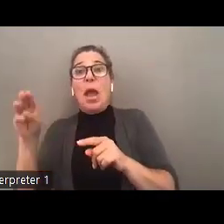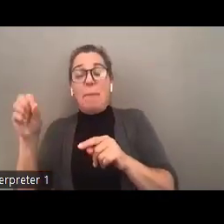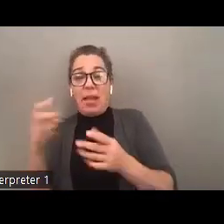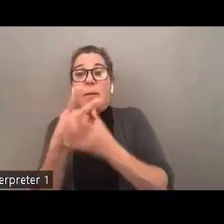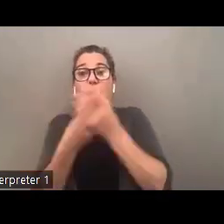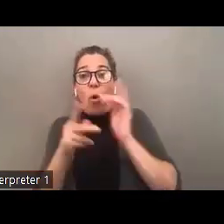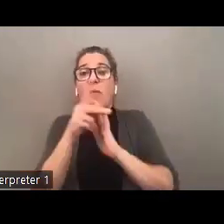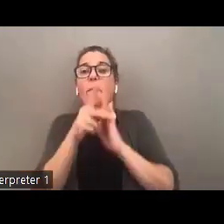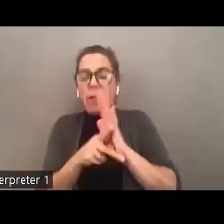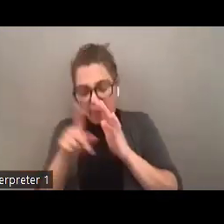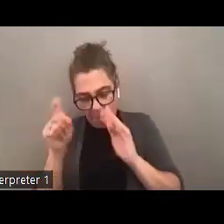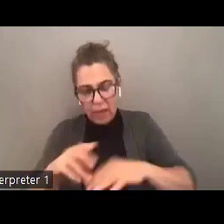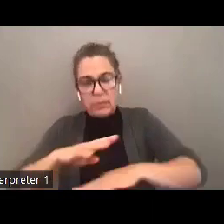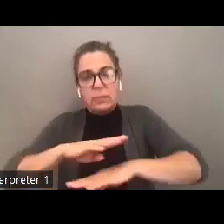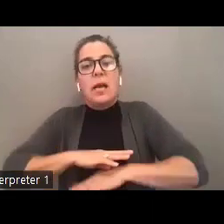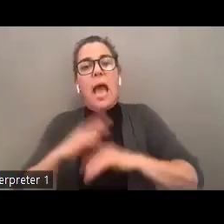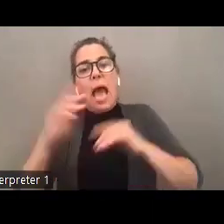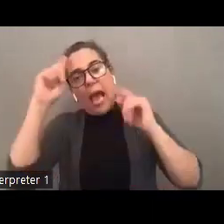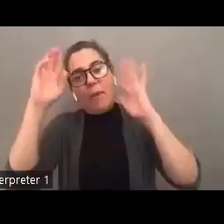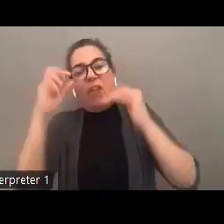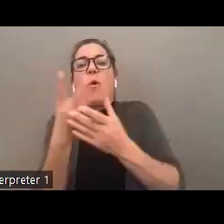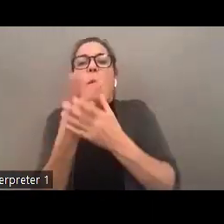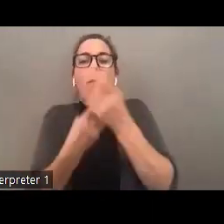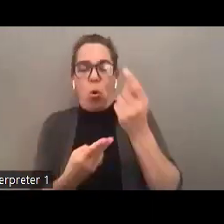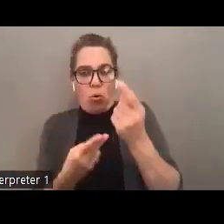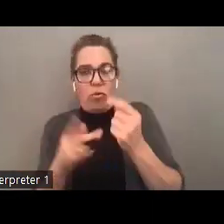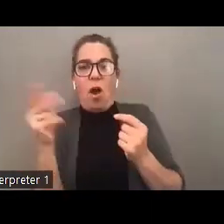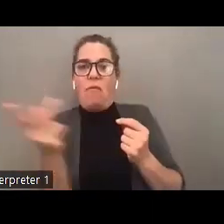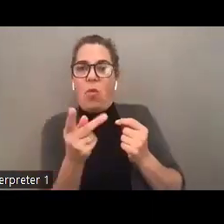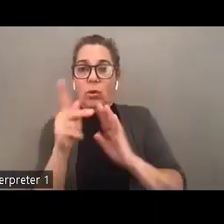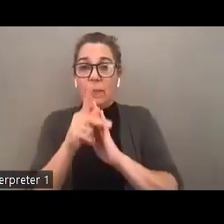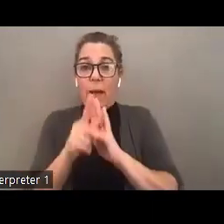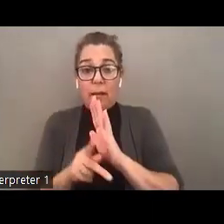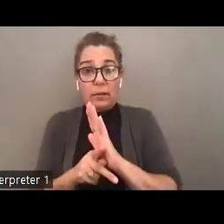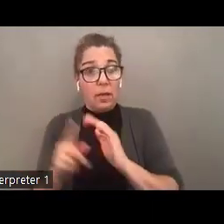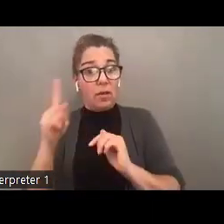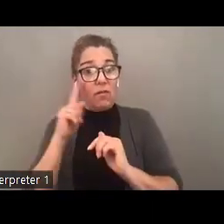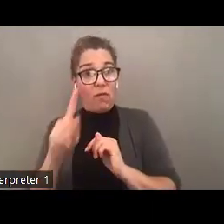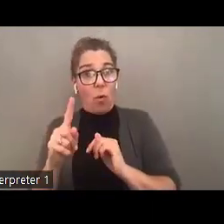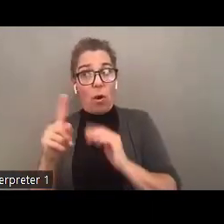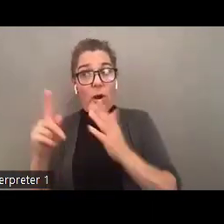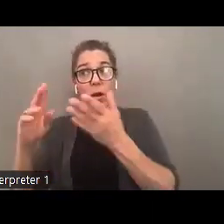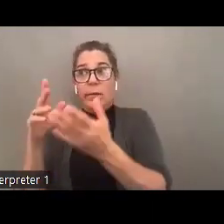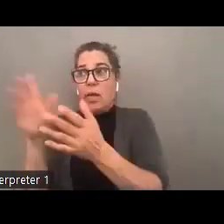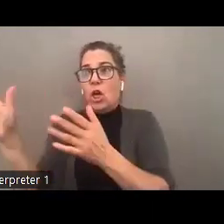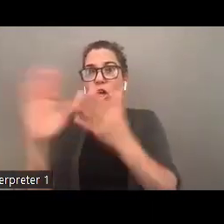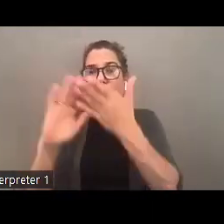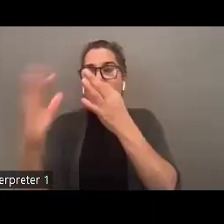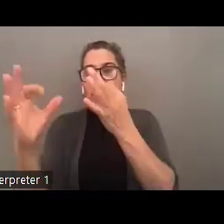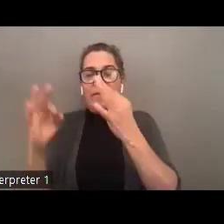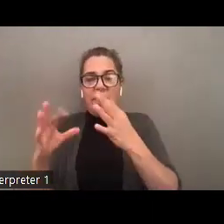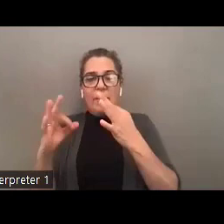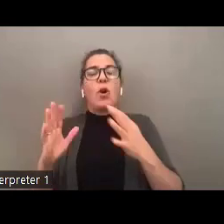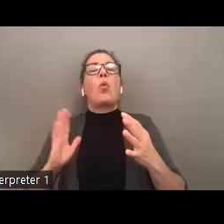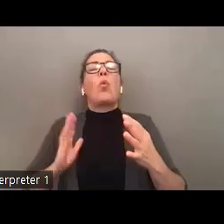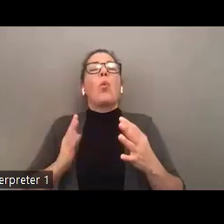will need to meet the expectations of both policies. In response to input from the community, NIH has taken steps to harmonize requirements